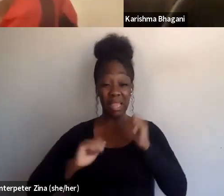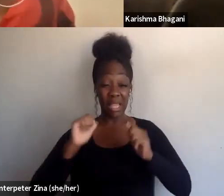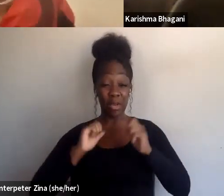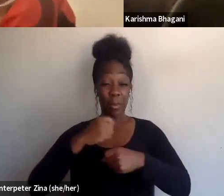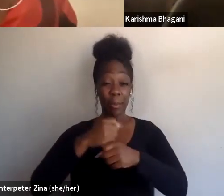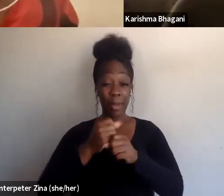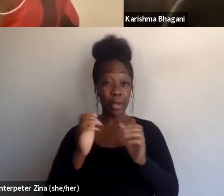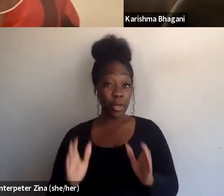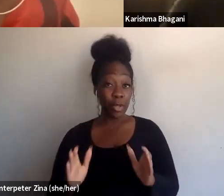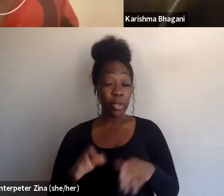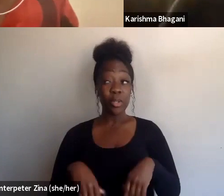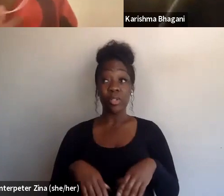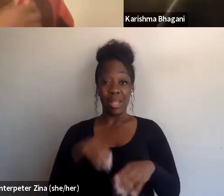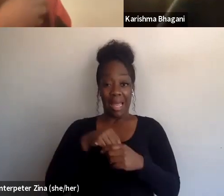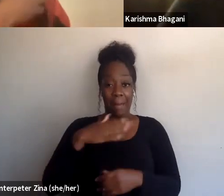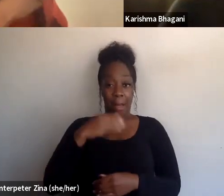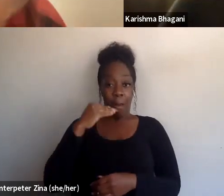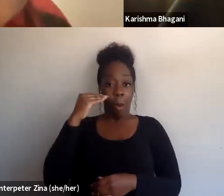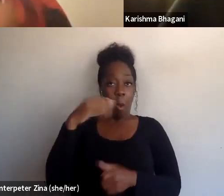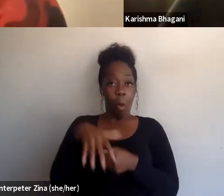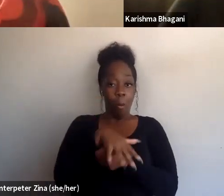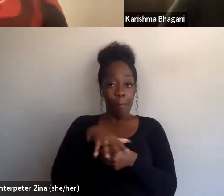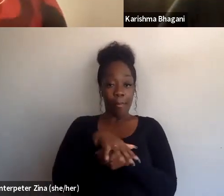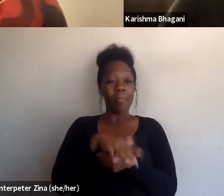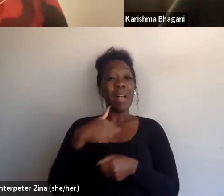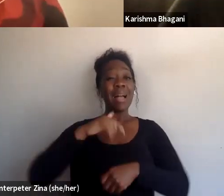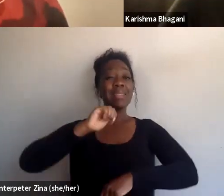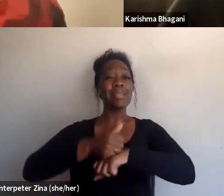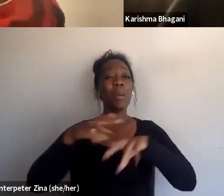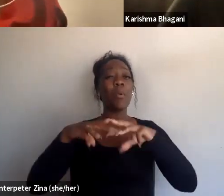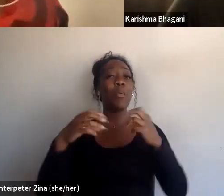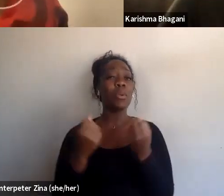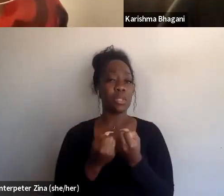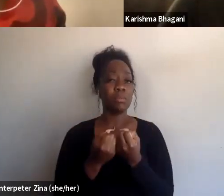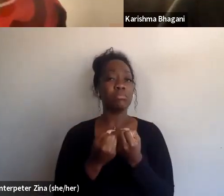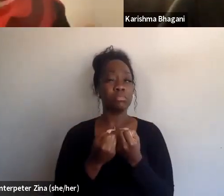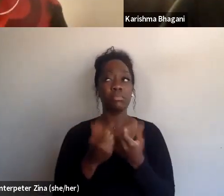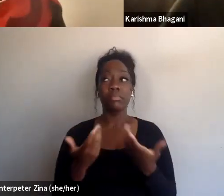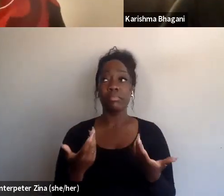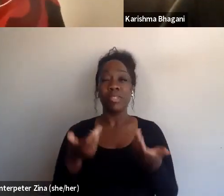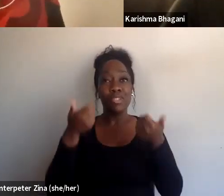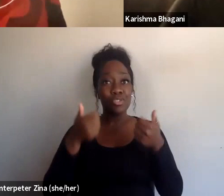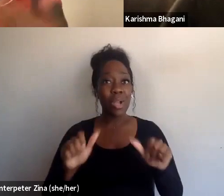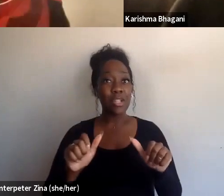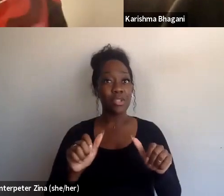just even in my hometown I did a workshop there just to bring them into what,